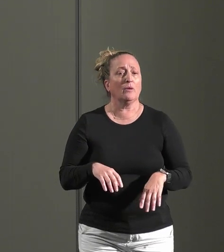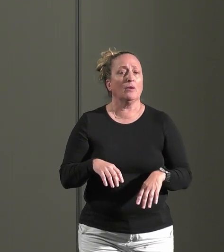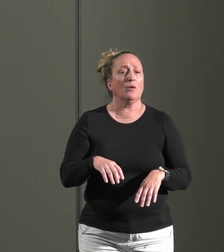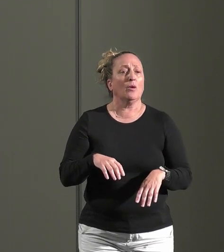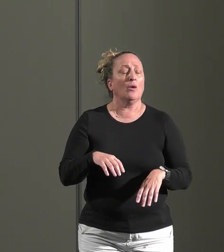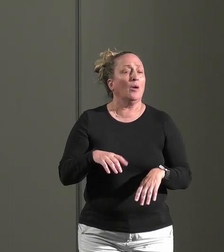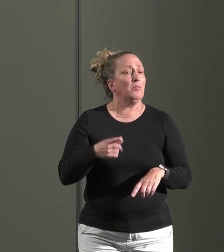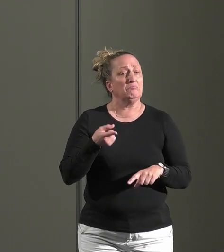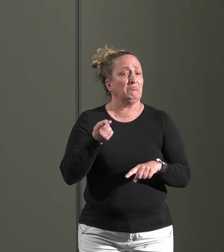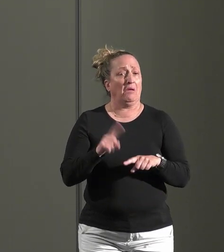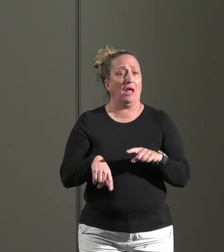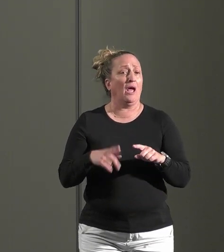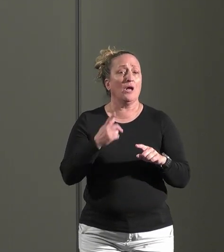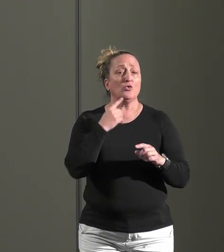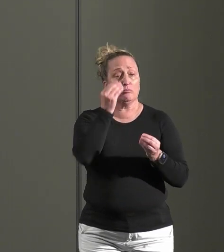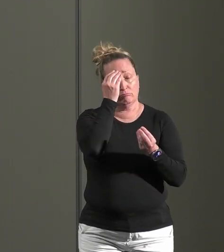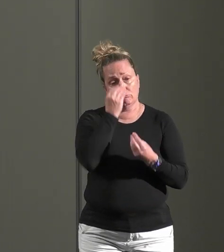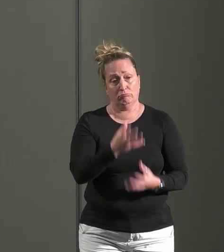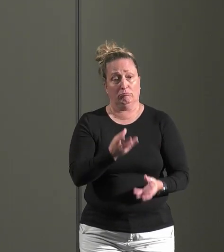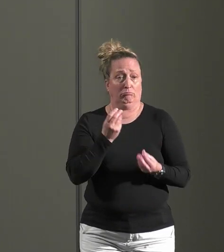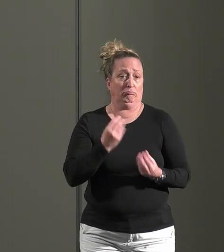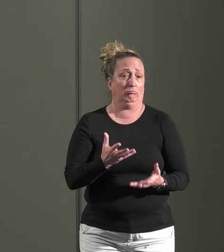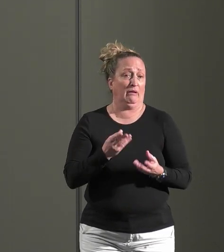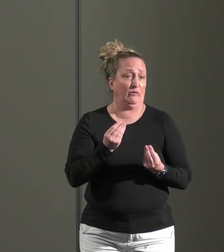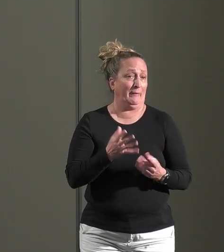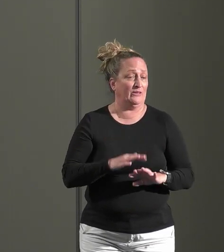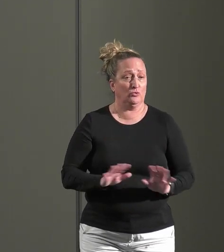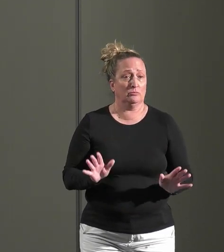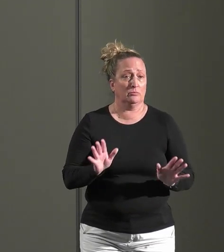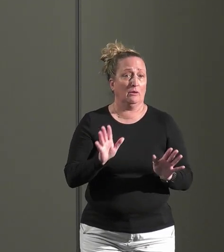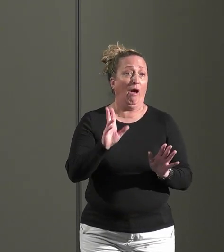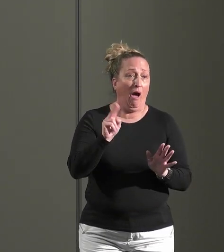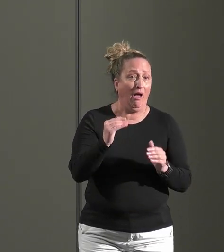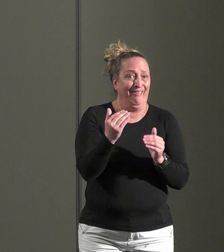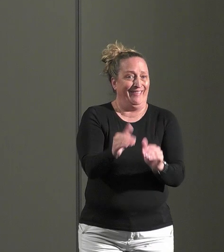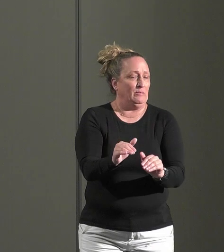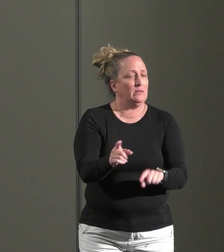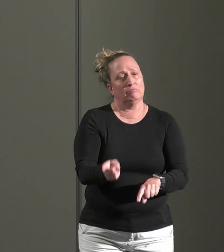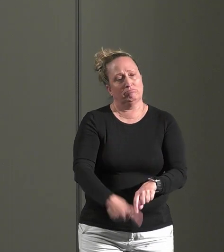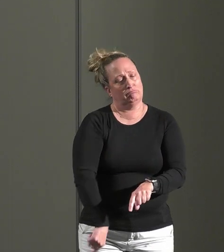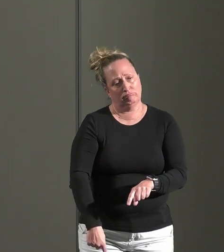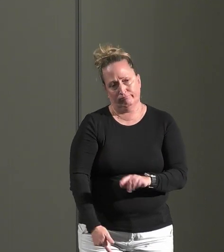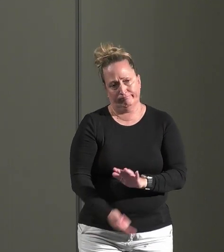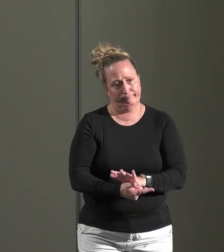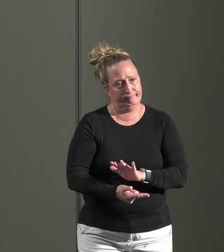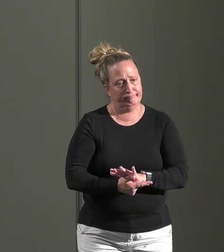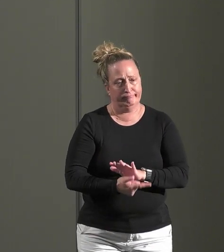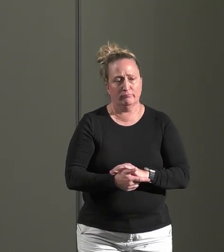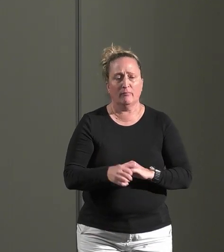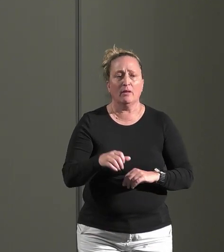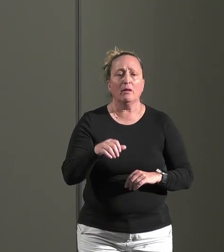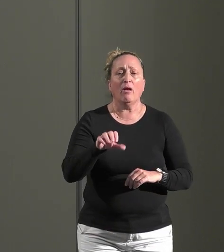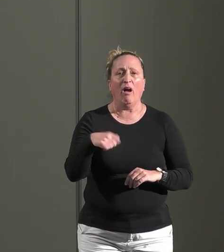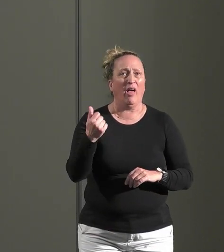we cannot just convey information and limit it. There is a -- yeah. Second consideration. And that